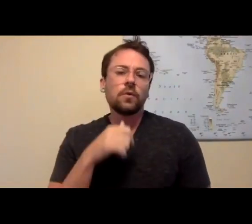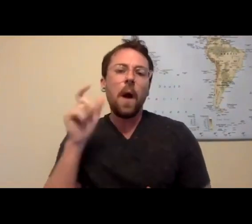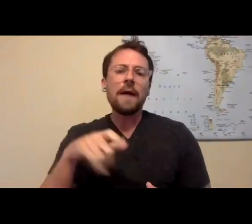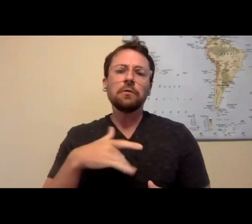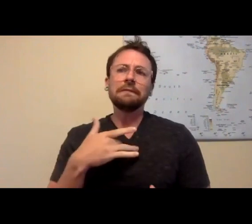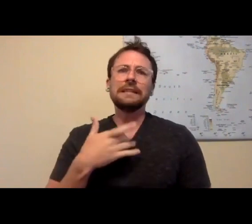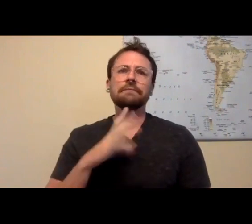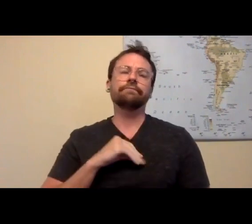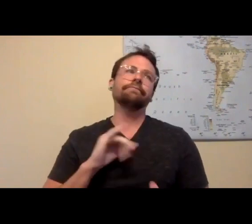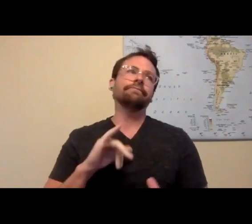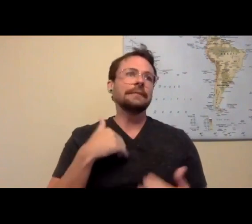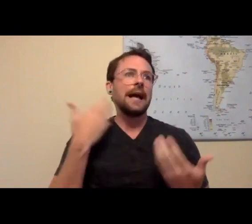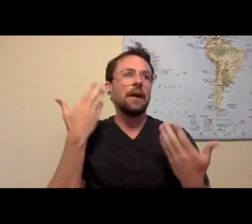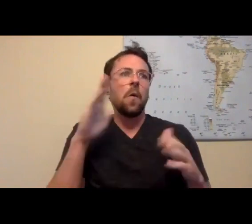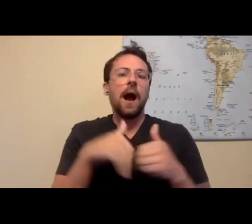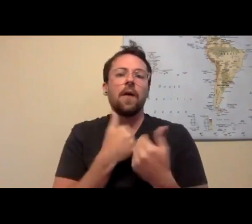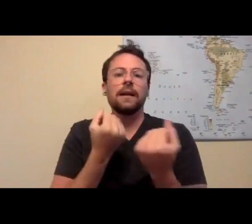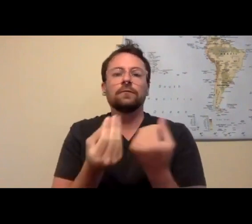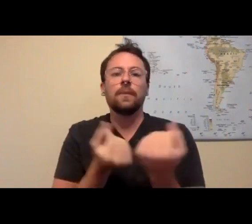And that's okay! That's a wonderful response.